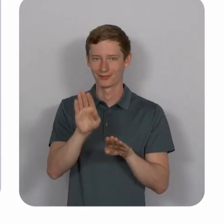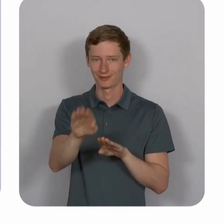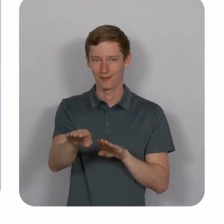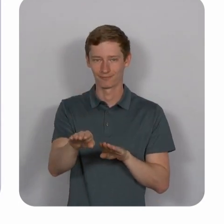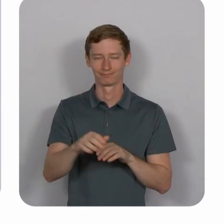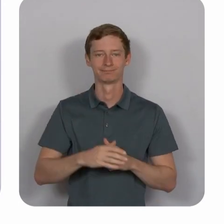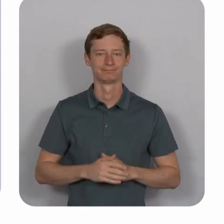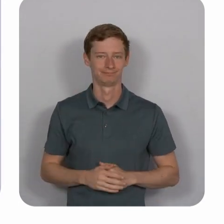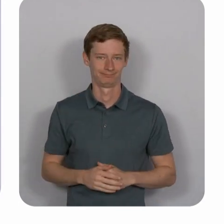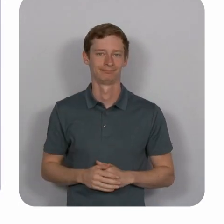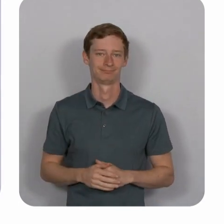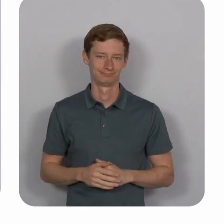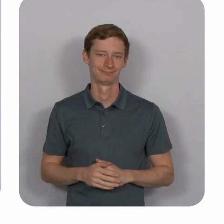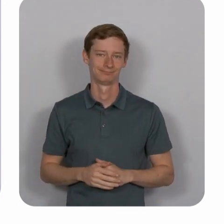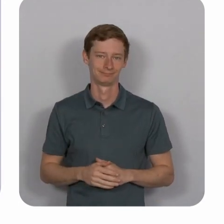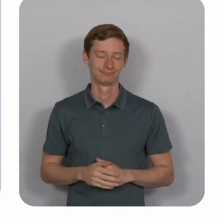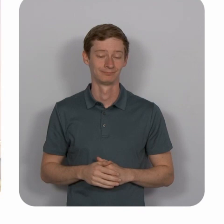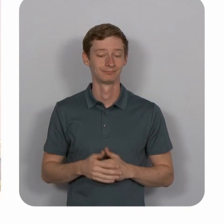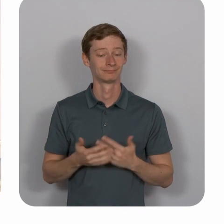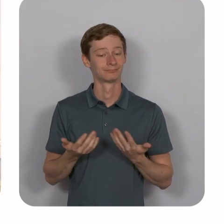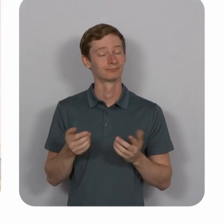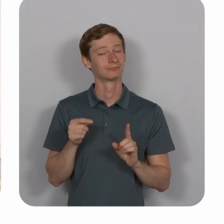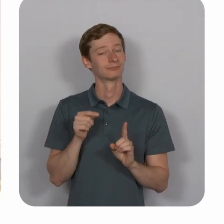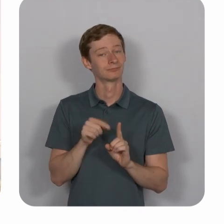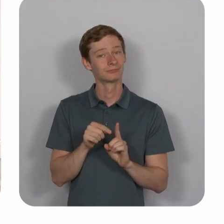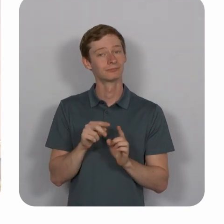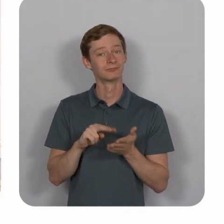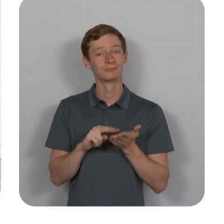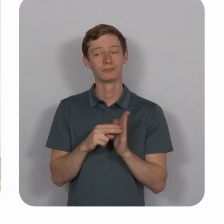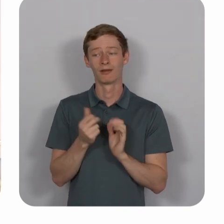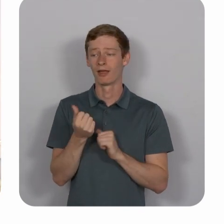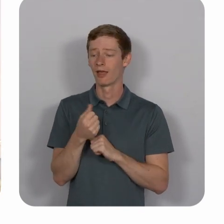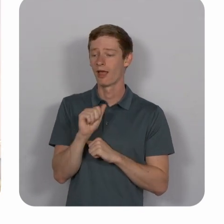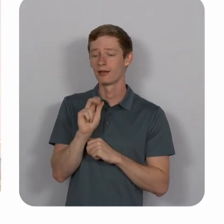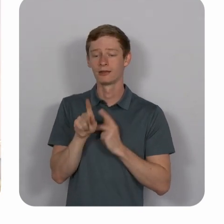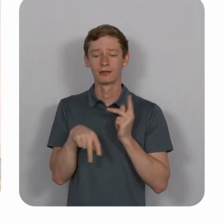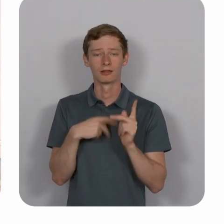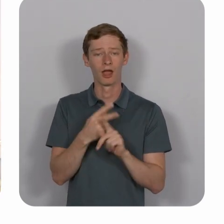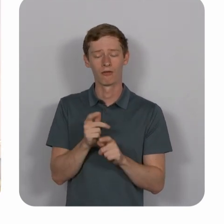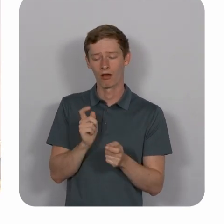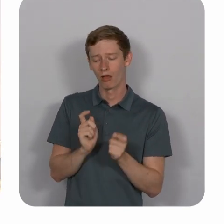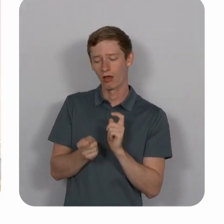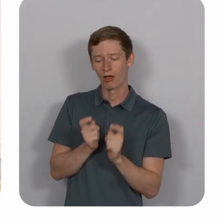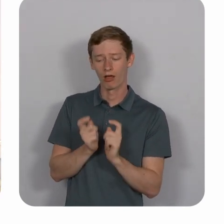as it enables any type of customization of the responsing,